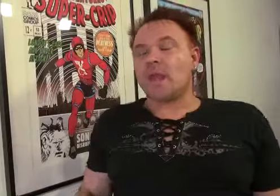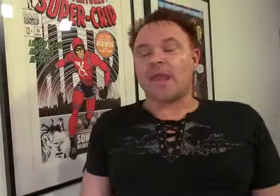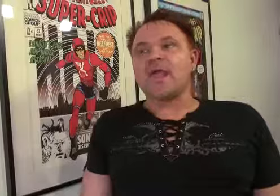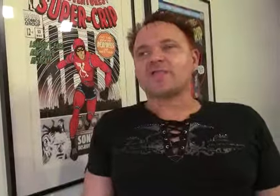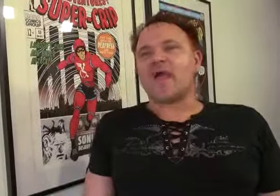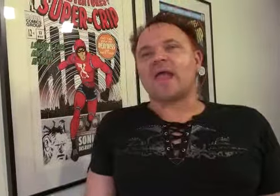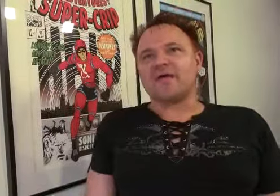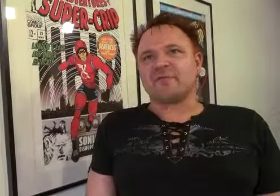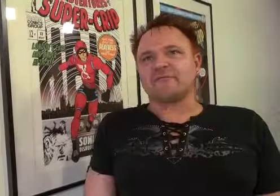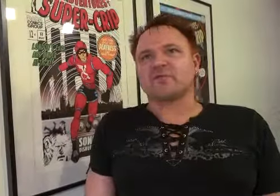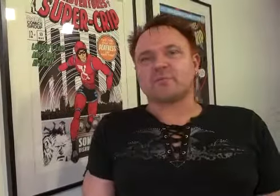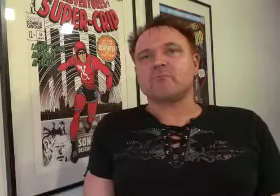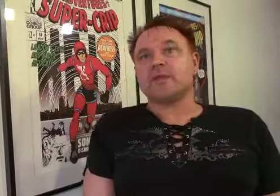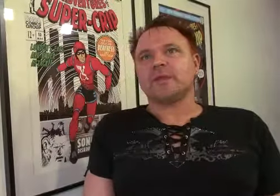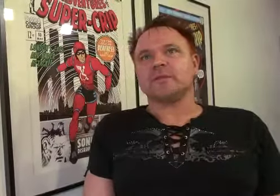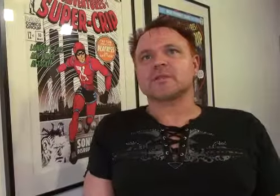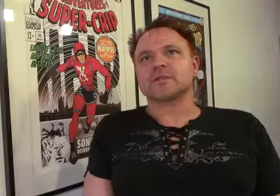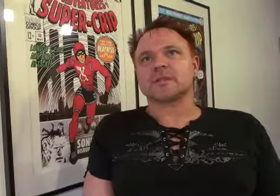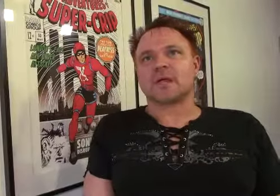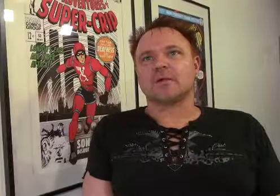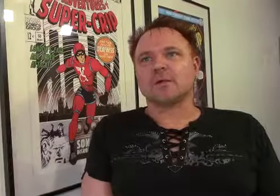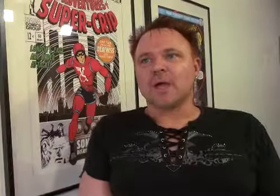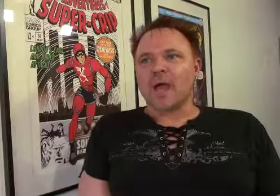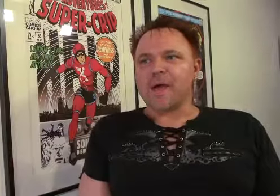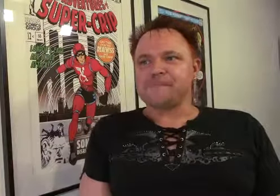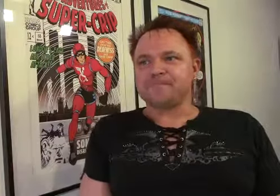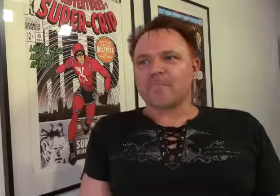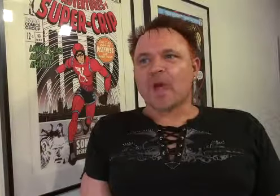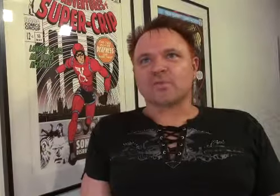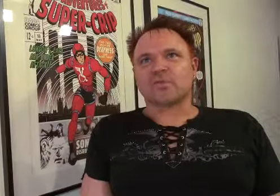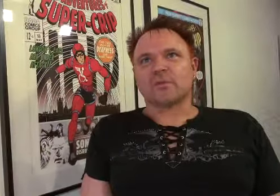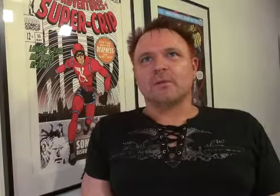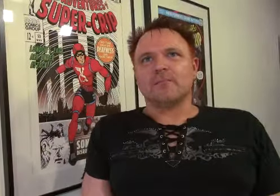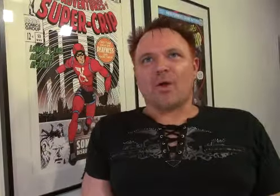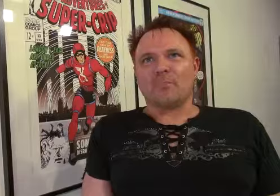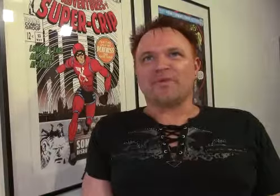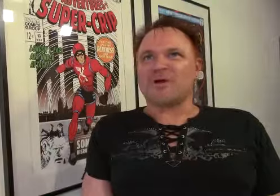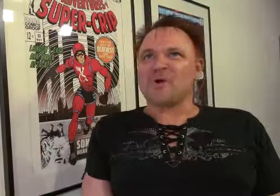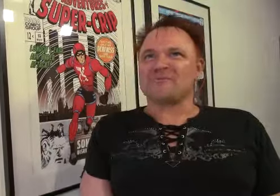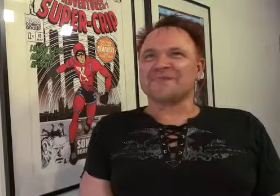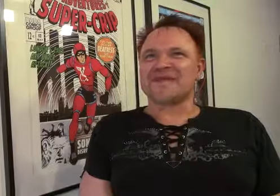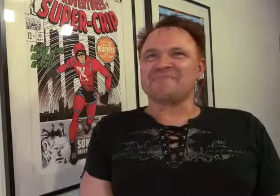and it is that level of brilliance, so, I'm just hoping that I'm one of the ones that gets spotted!